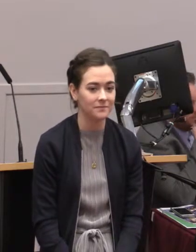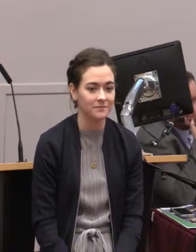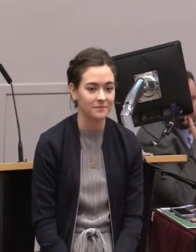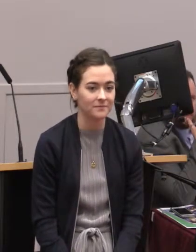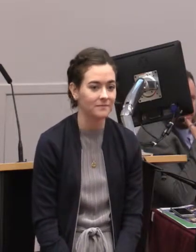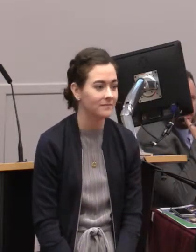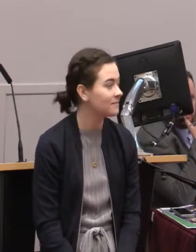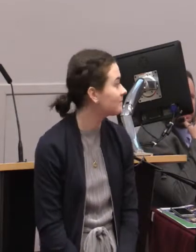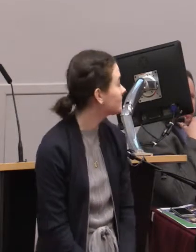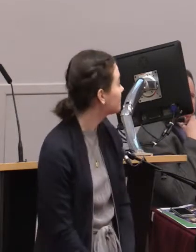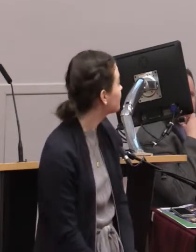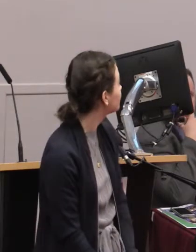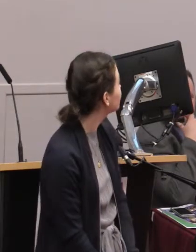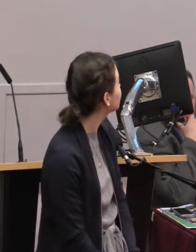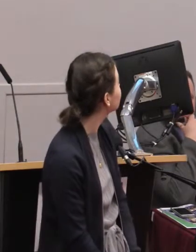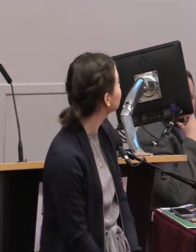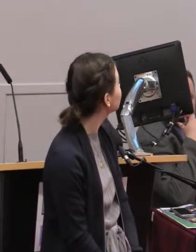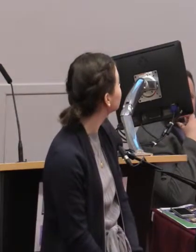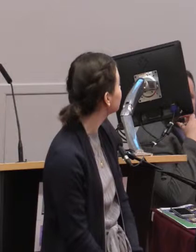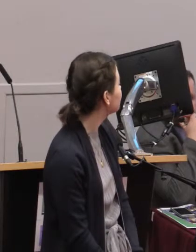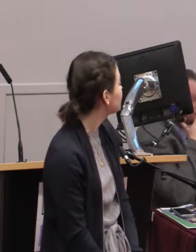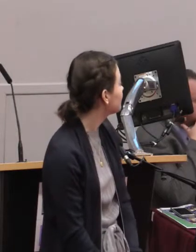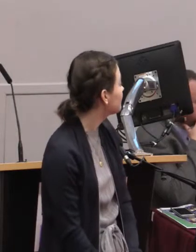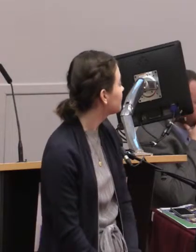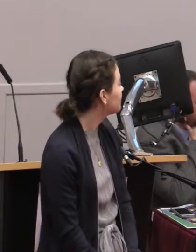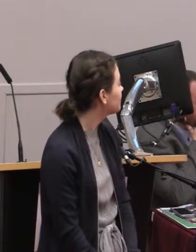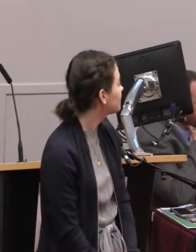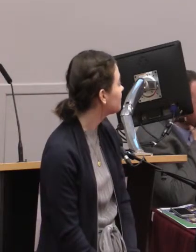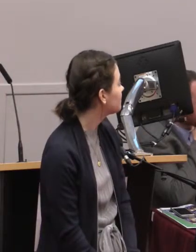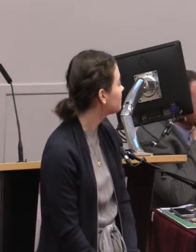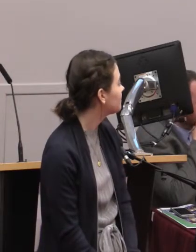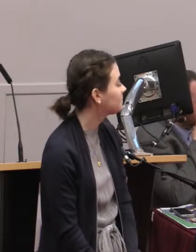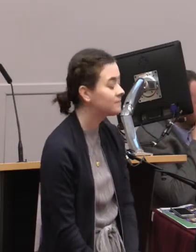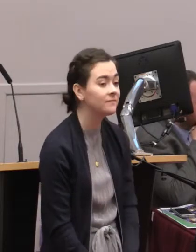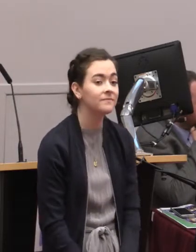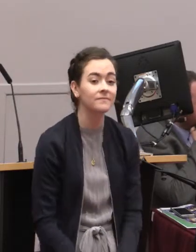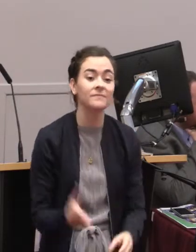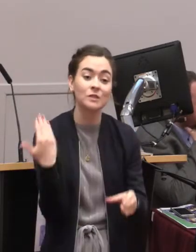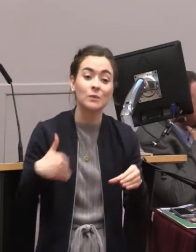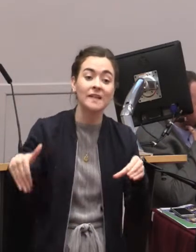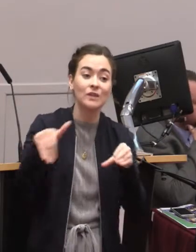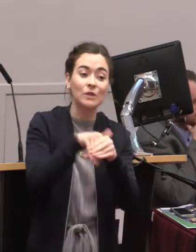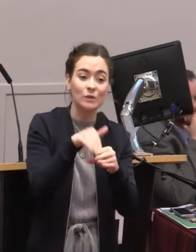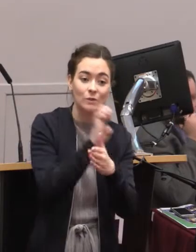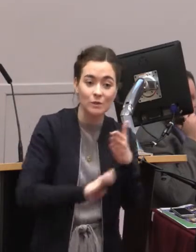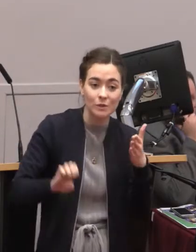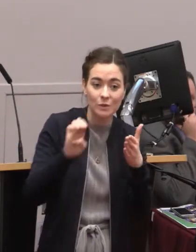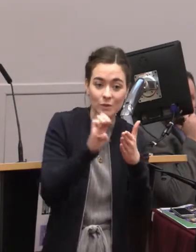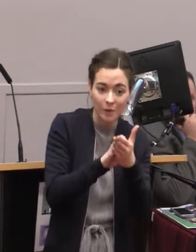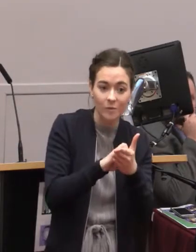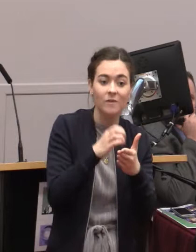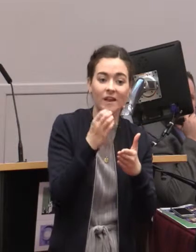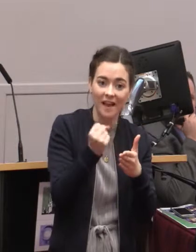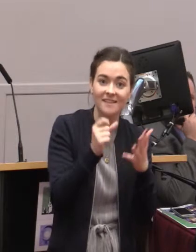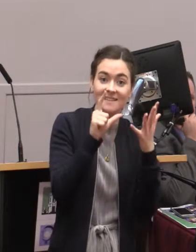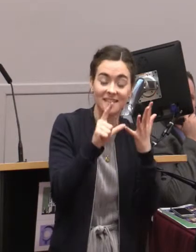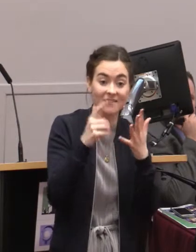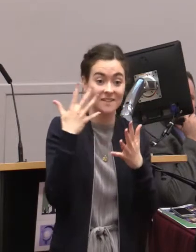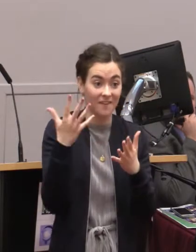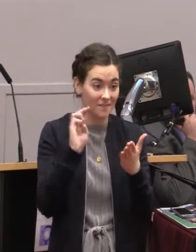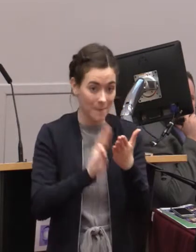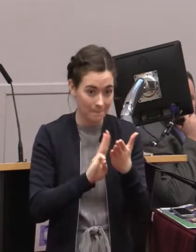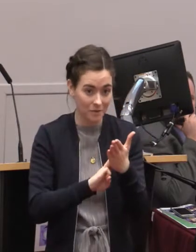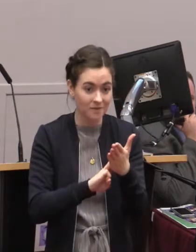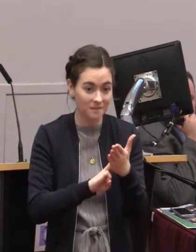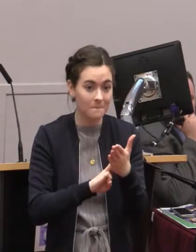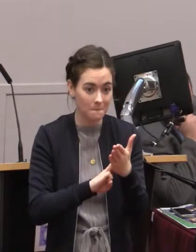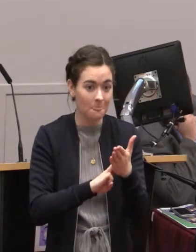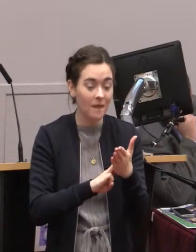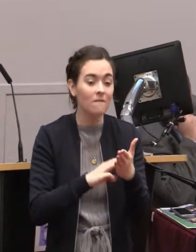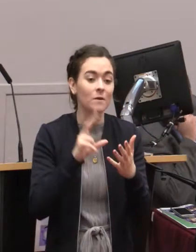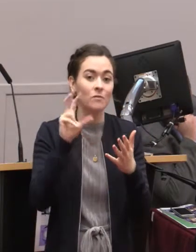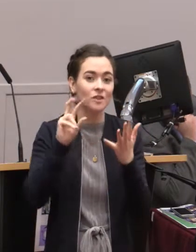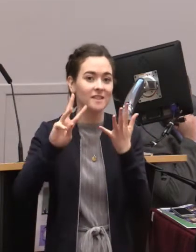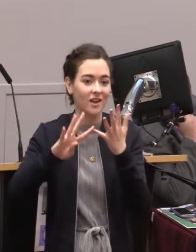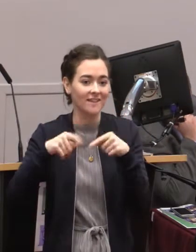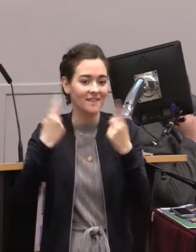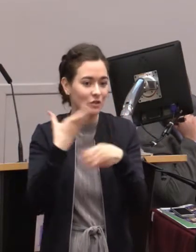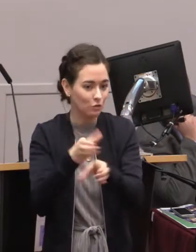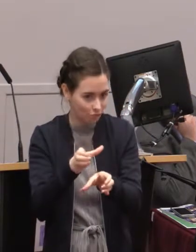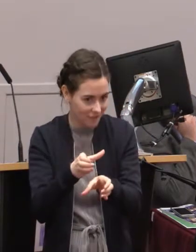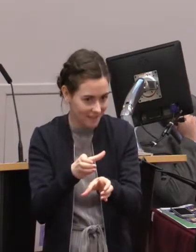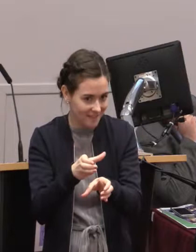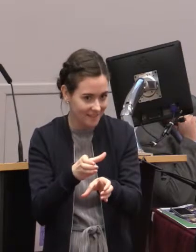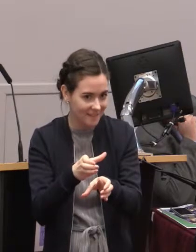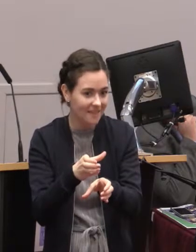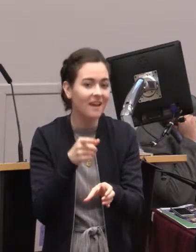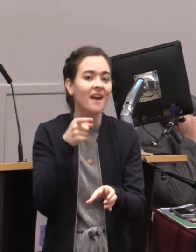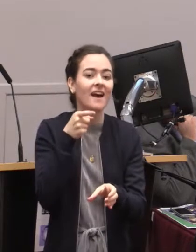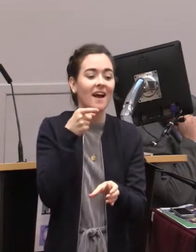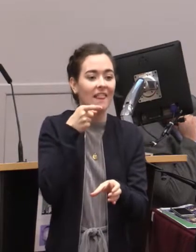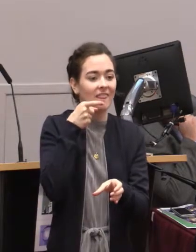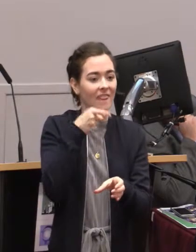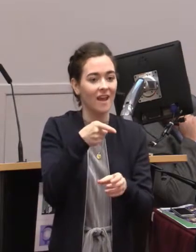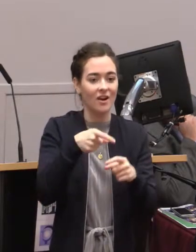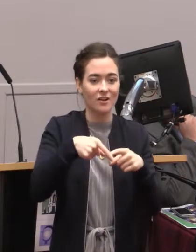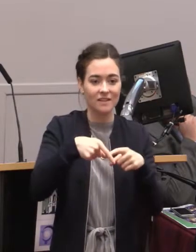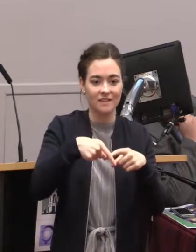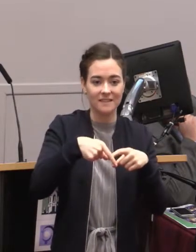So Inclusion Europe has 75 members from 39 countries and those are different, parent